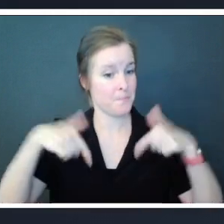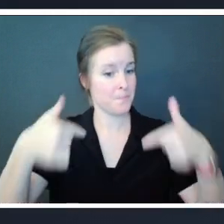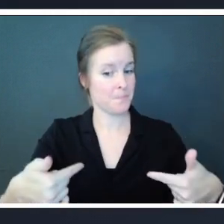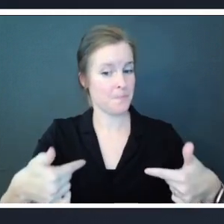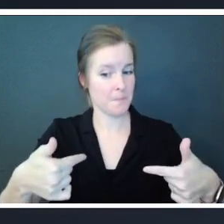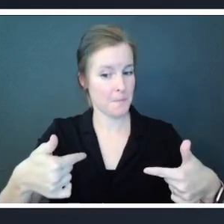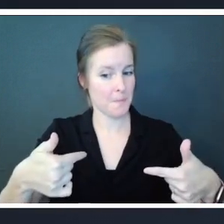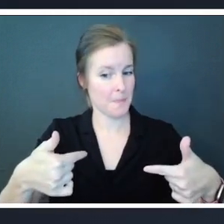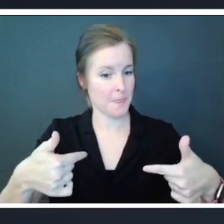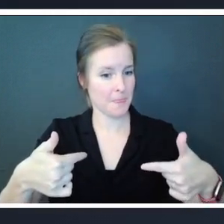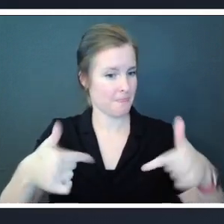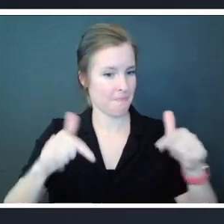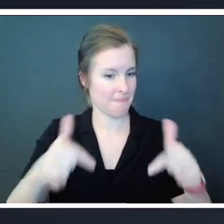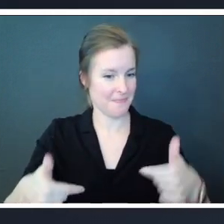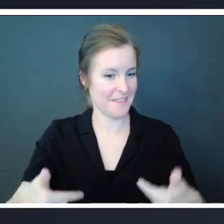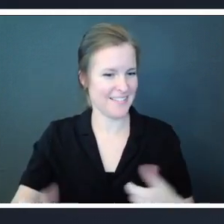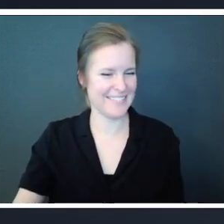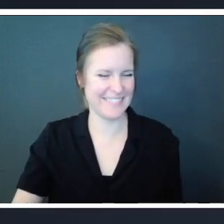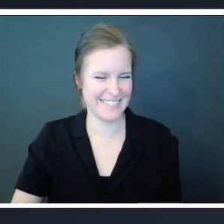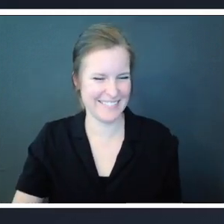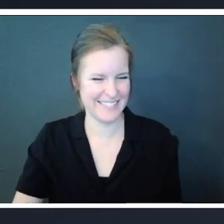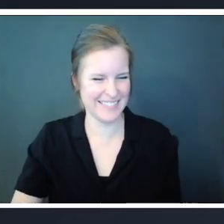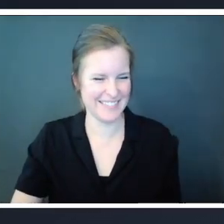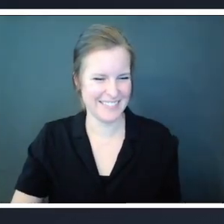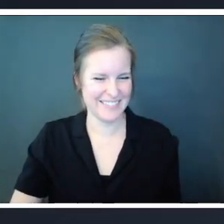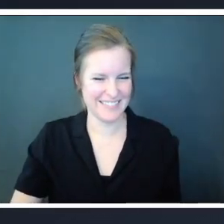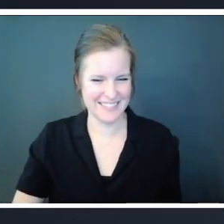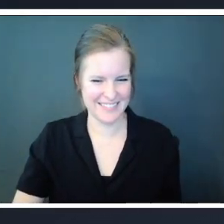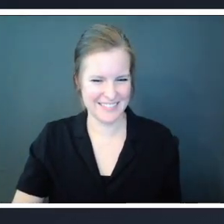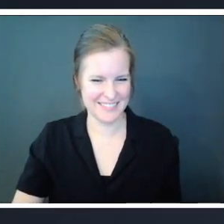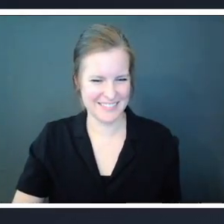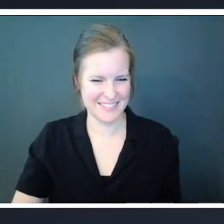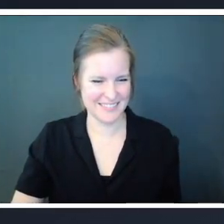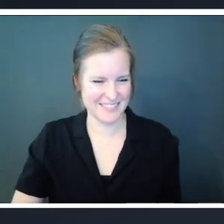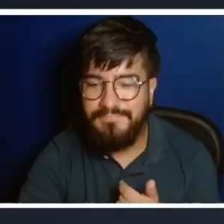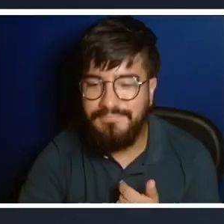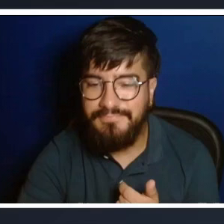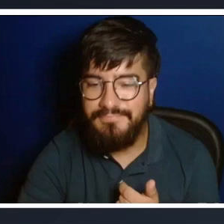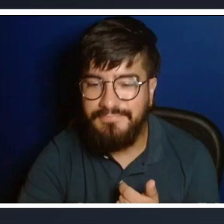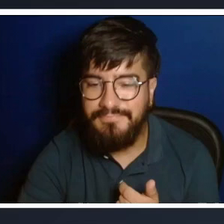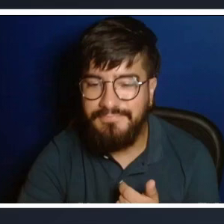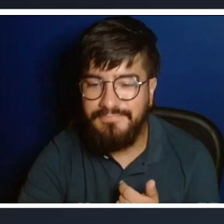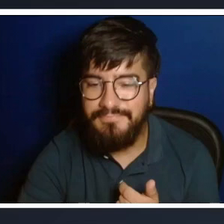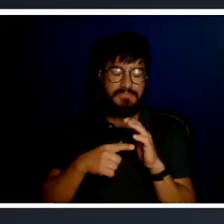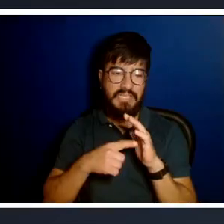or teachers will fill this out, but sometimes students will as well, so we can measure success